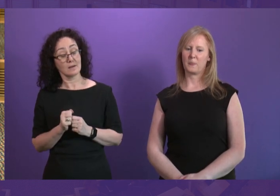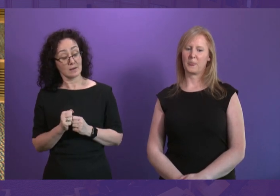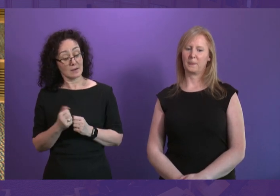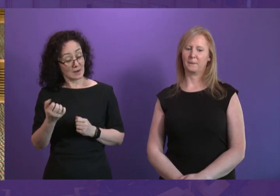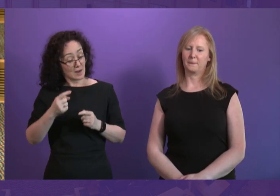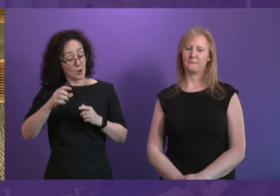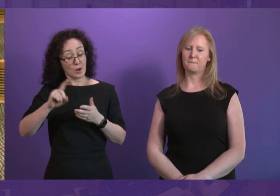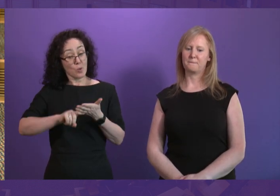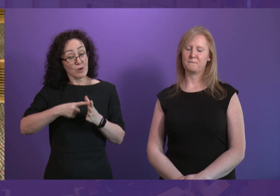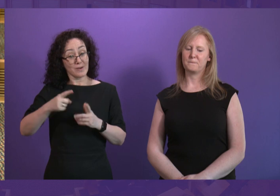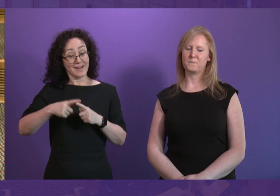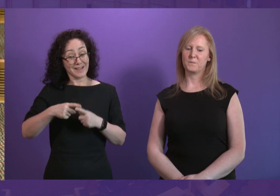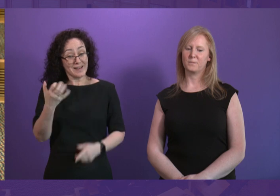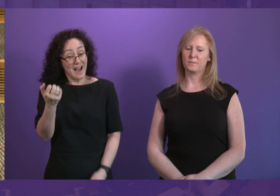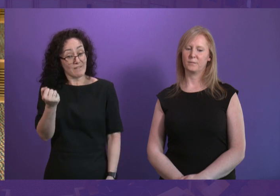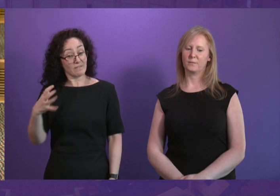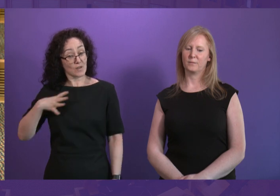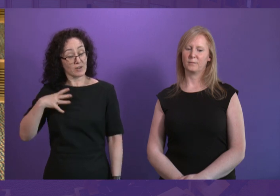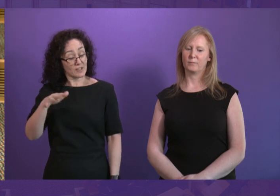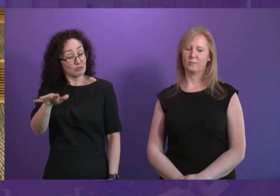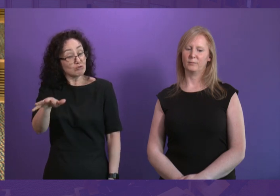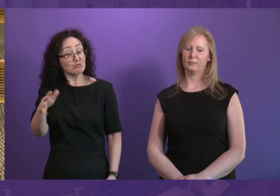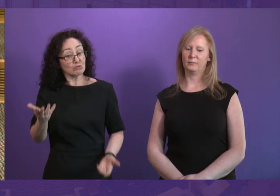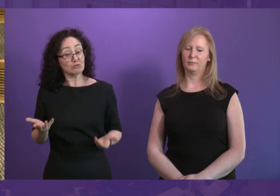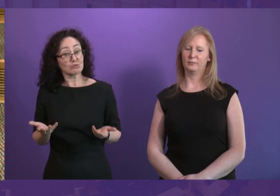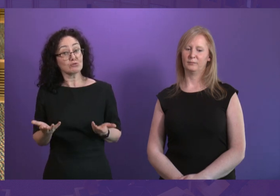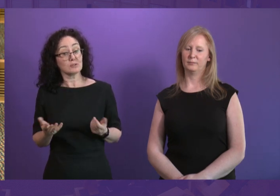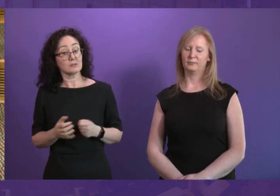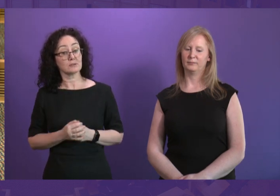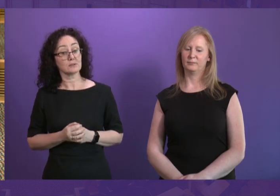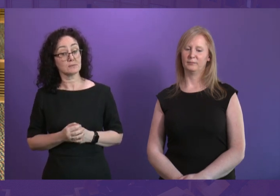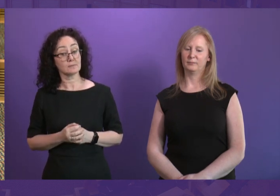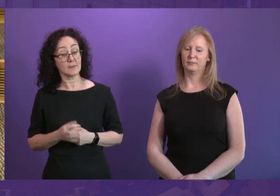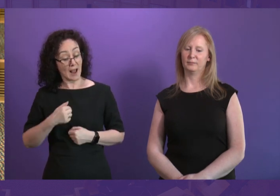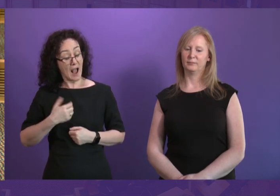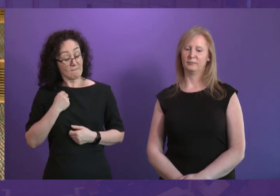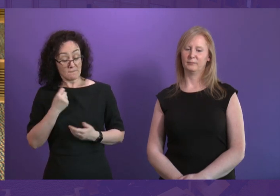Is it not the case—I have a wealth of evidence on this, some of which I have gone through